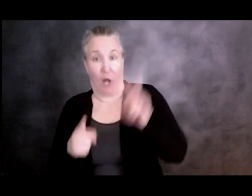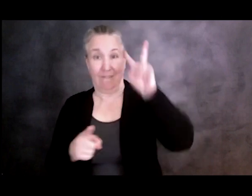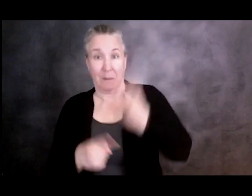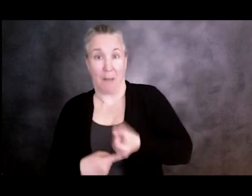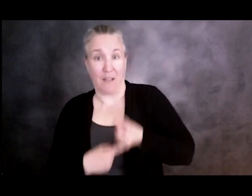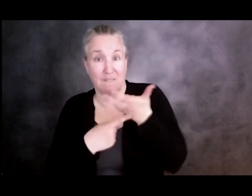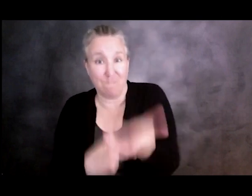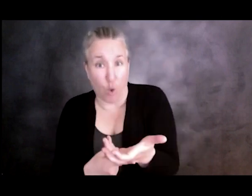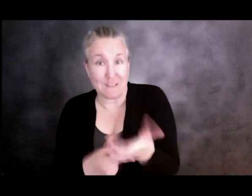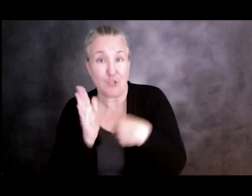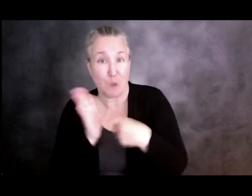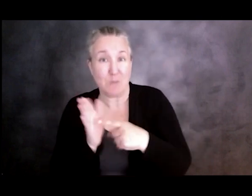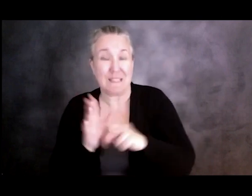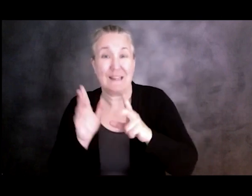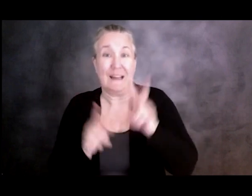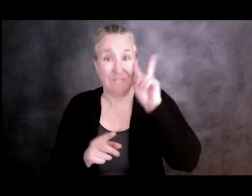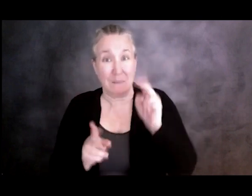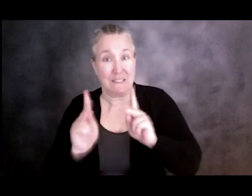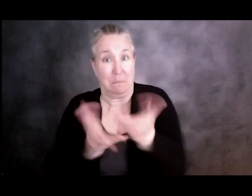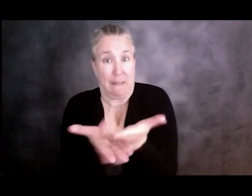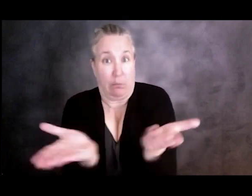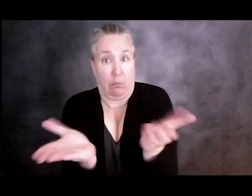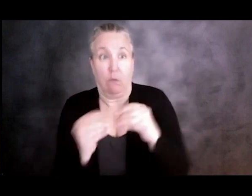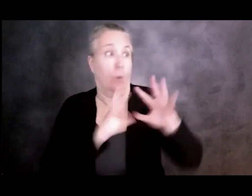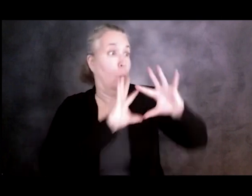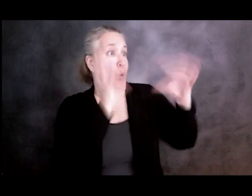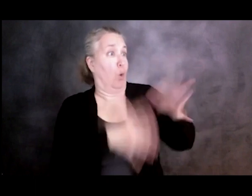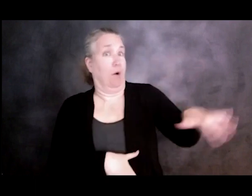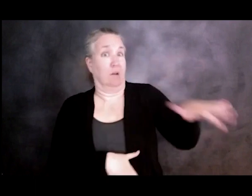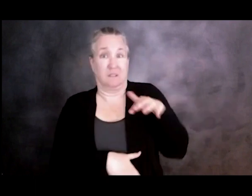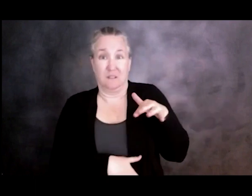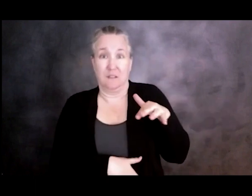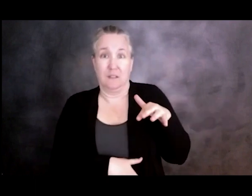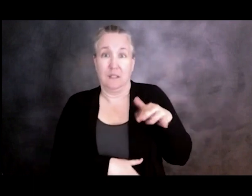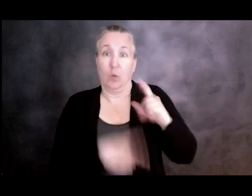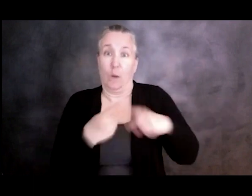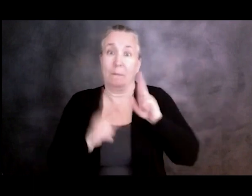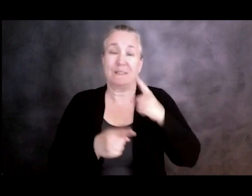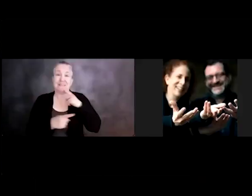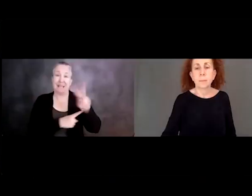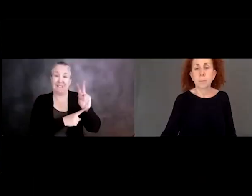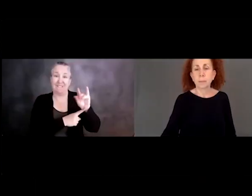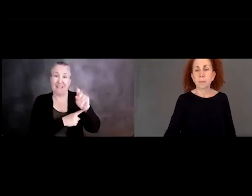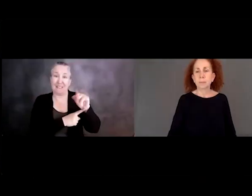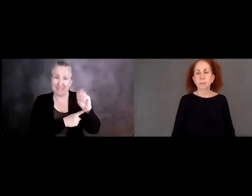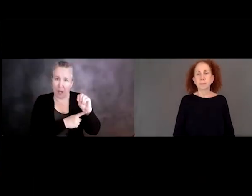representing Vietnamese people in a world where when we say Vietnam, people mean the Vietnam War.